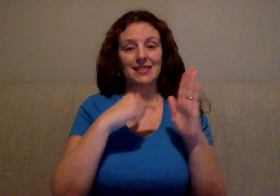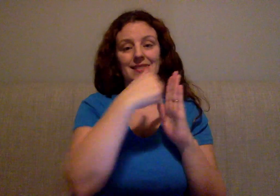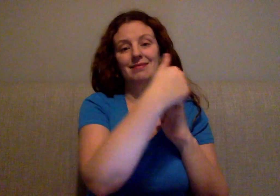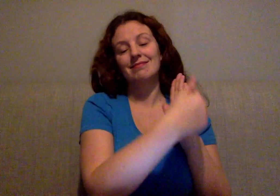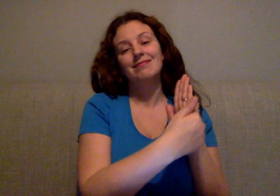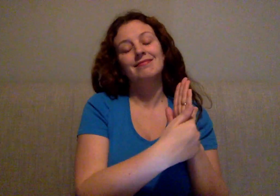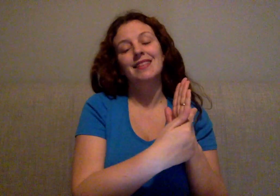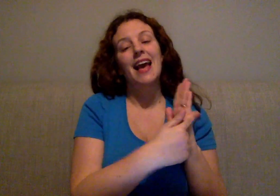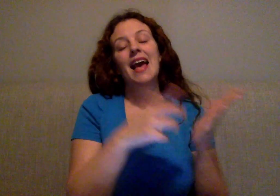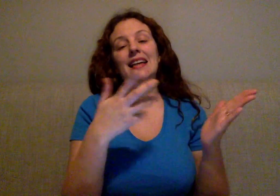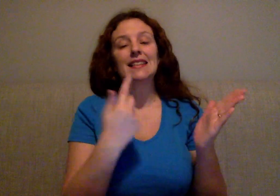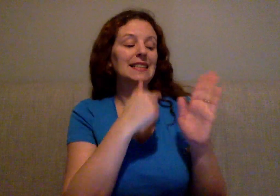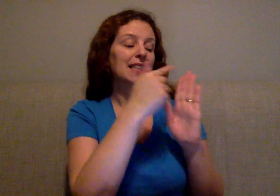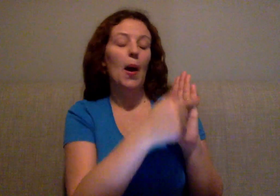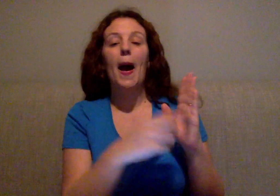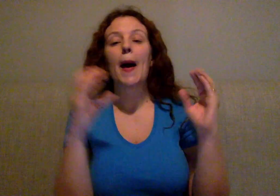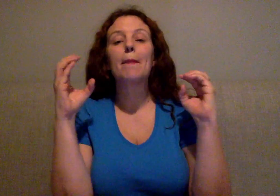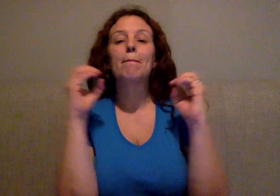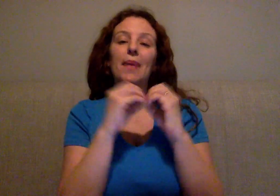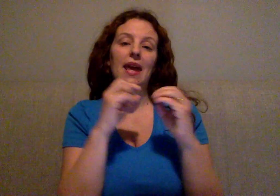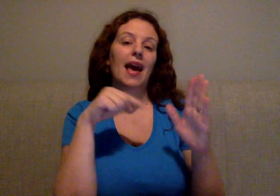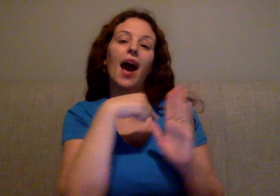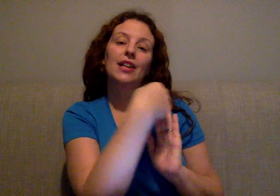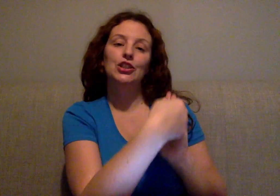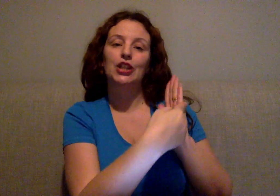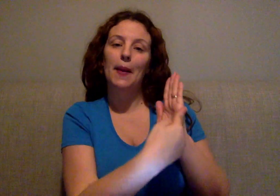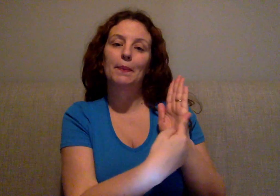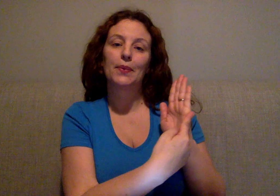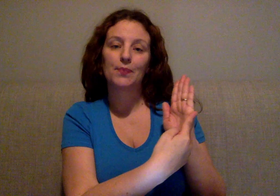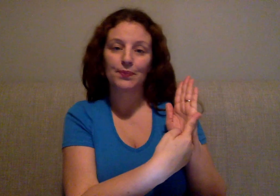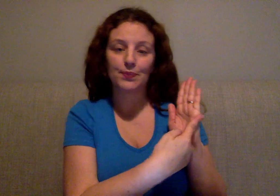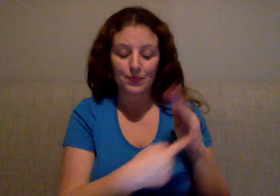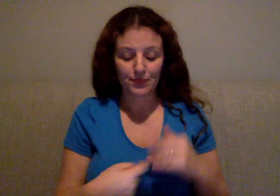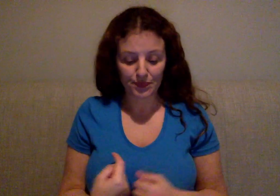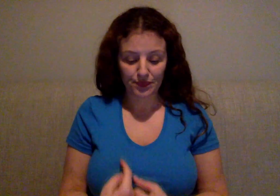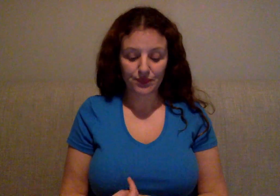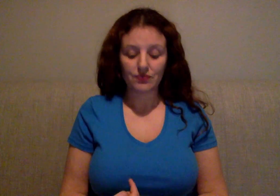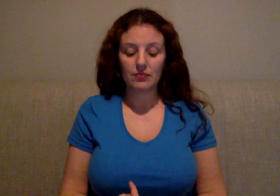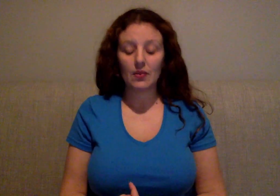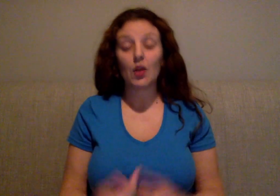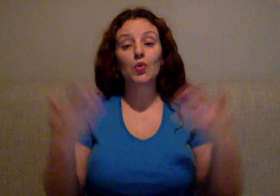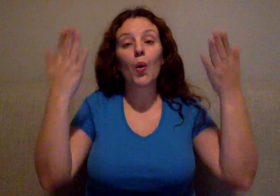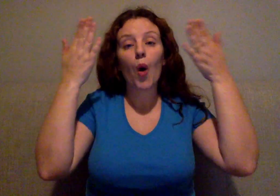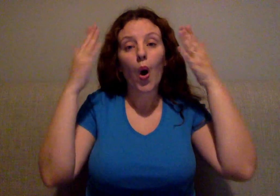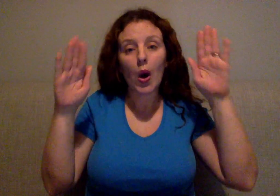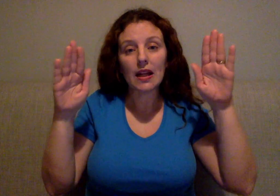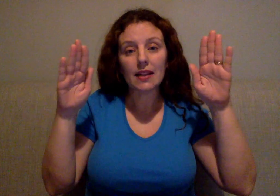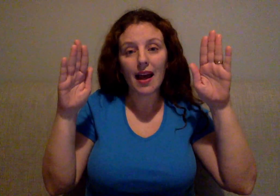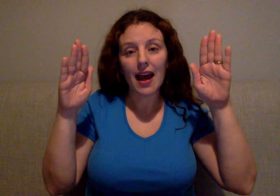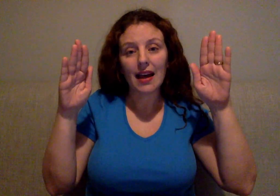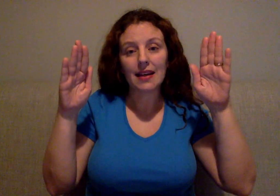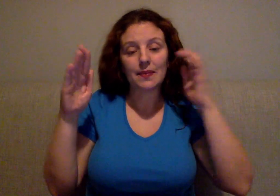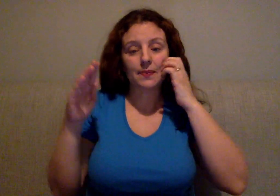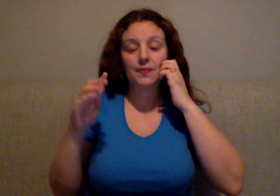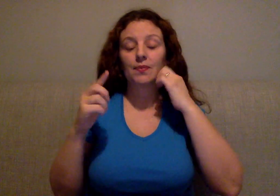This is a [B] handshape. HOLIDAY